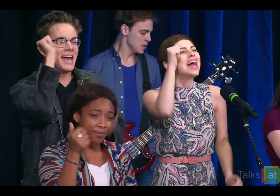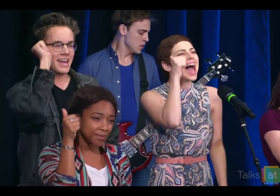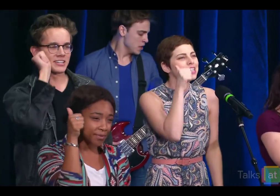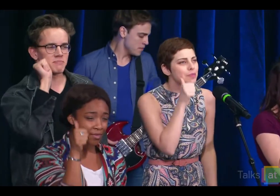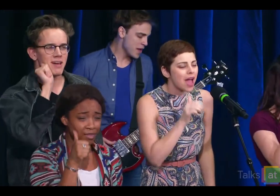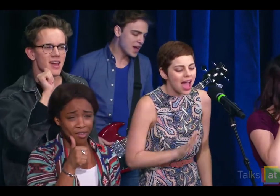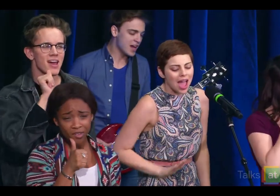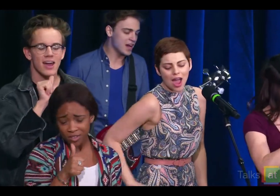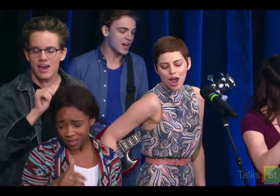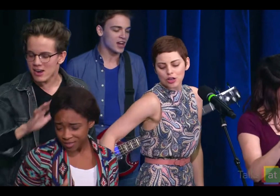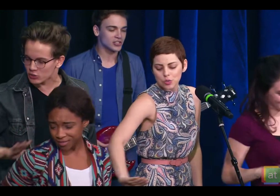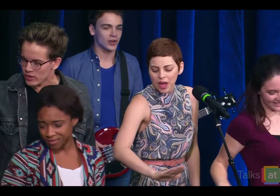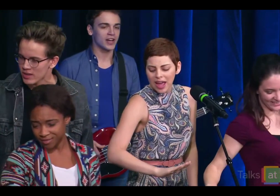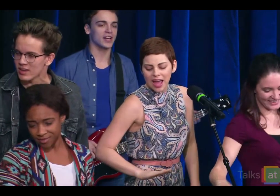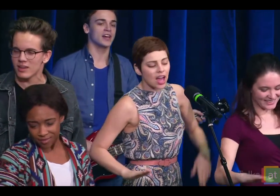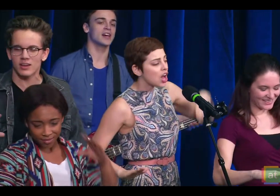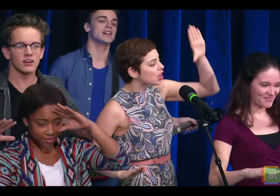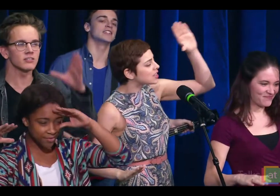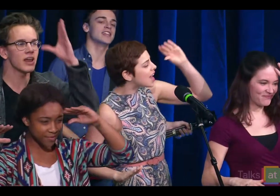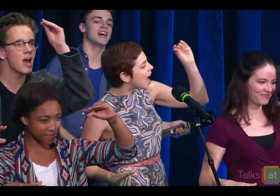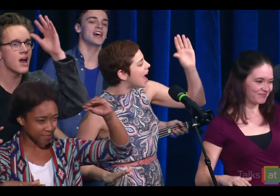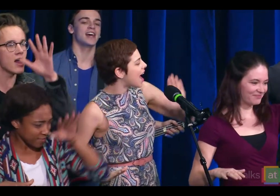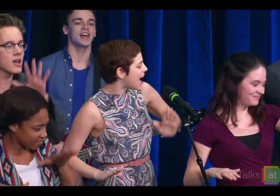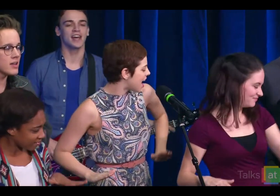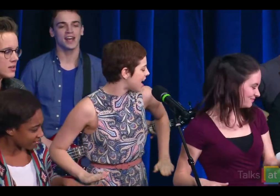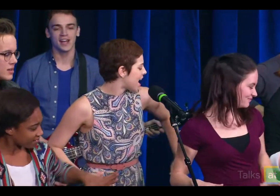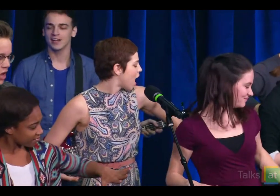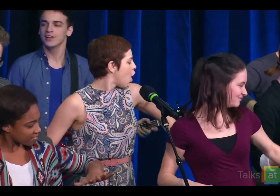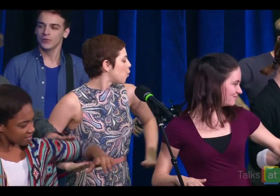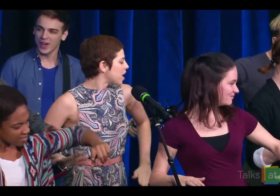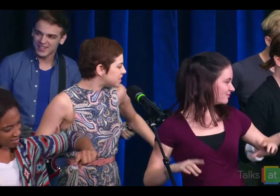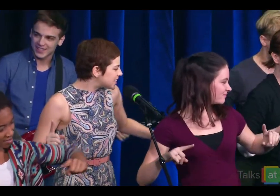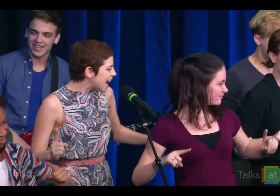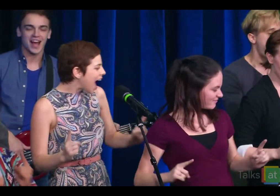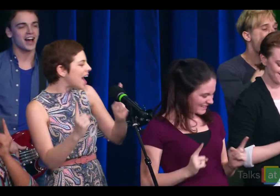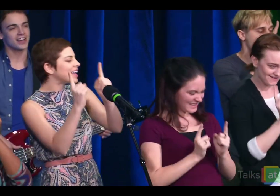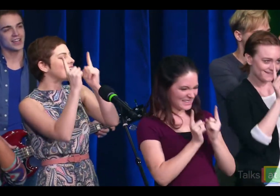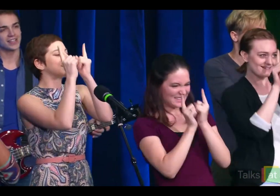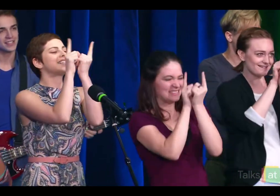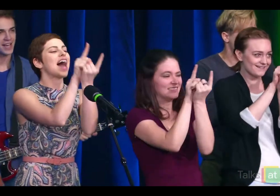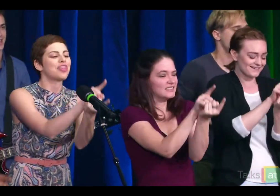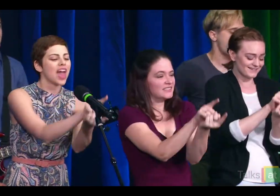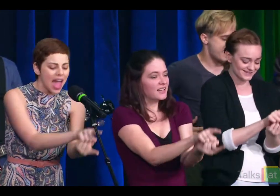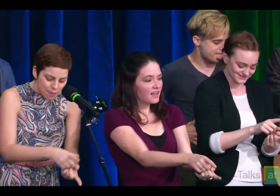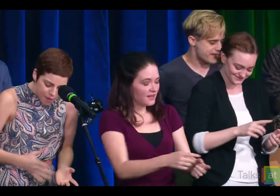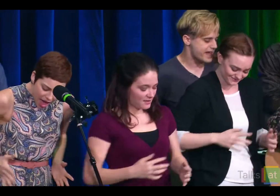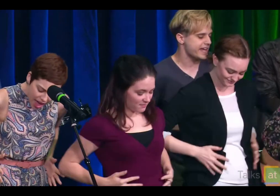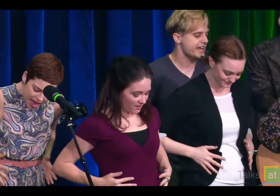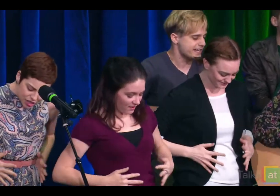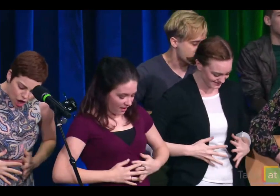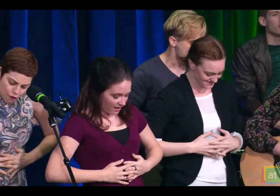And mares will neigh with stallions that they mate,